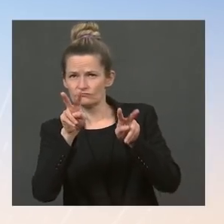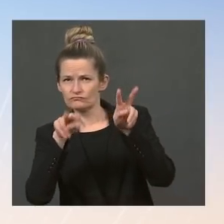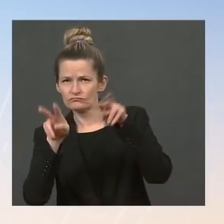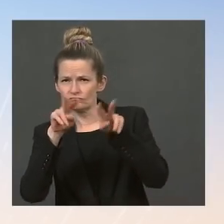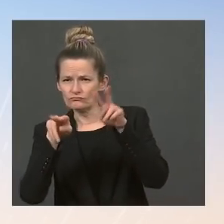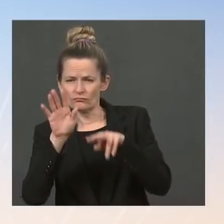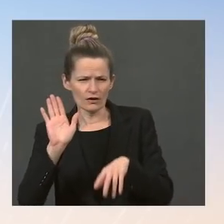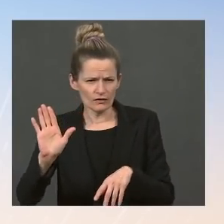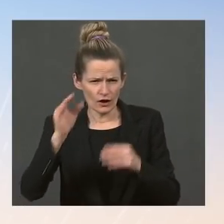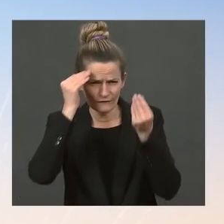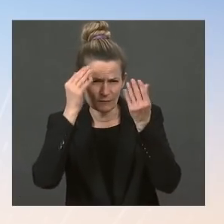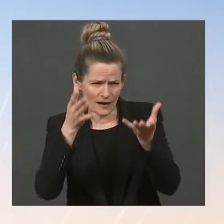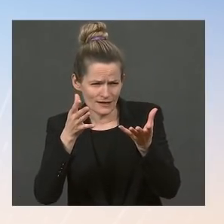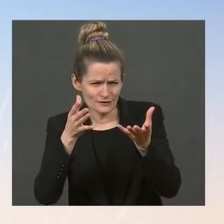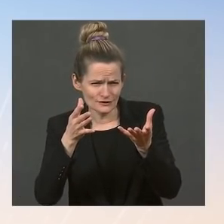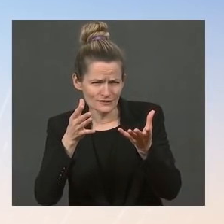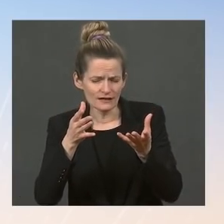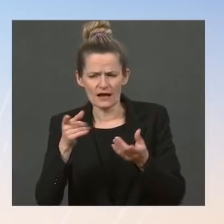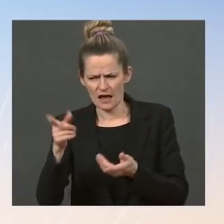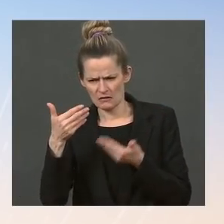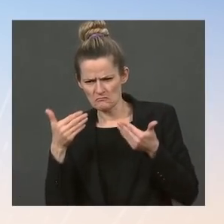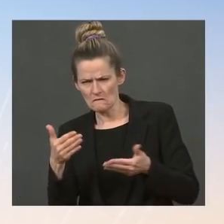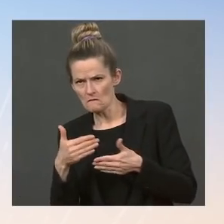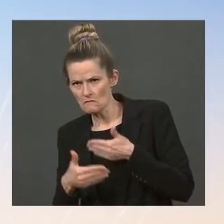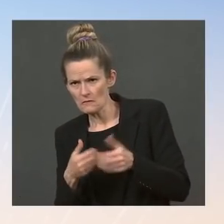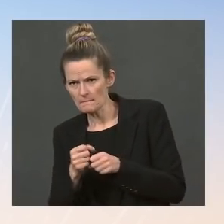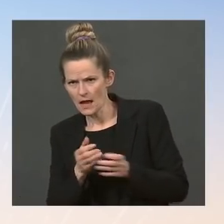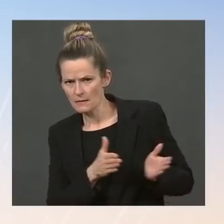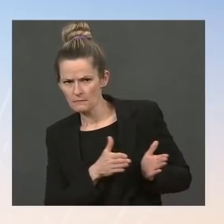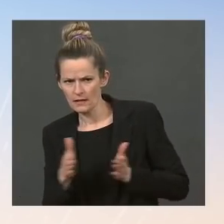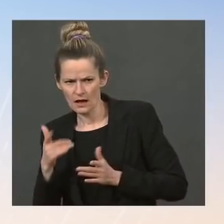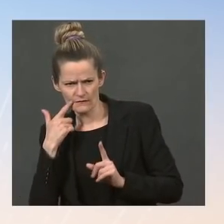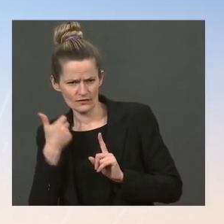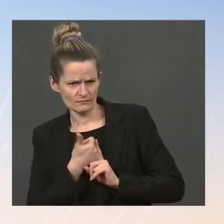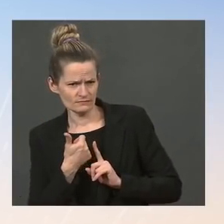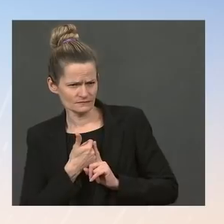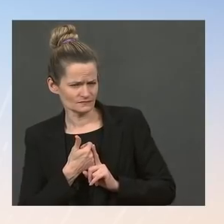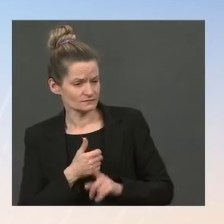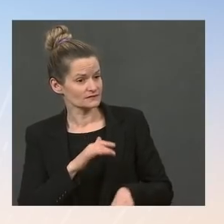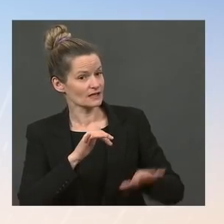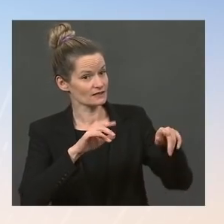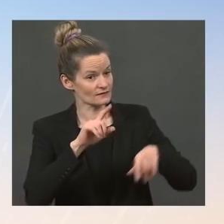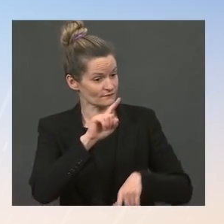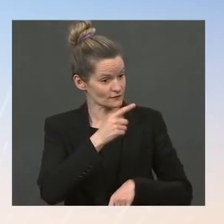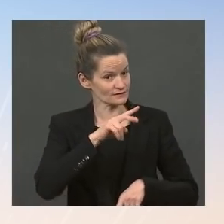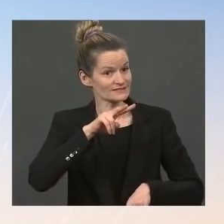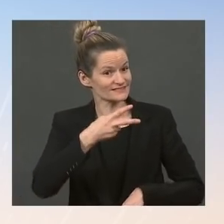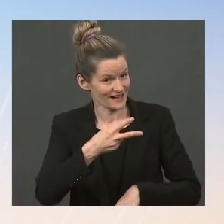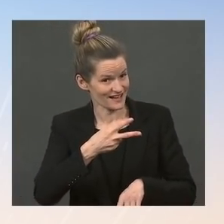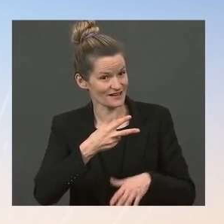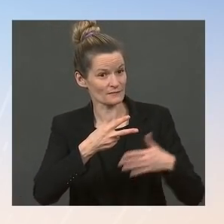once you get to a certain set of months past your second vaccination. That's -- that's our view, and that's the view of our health and medical experts.